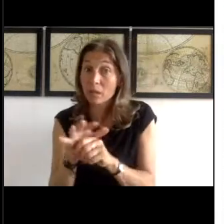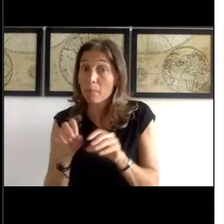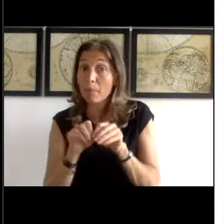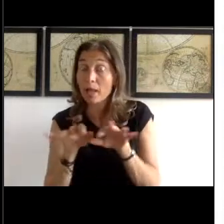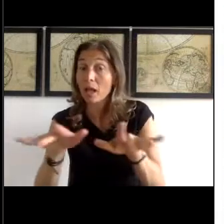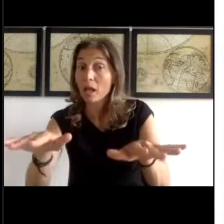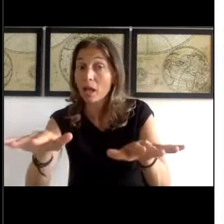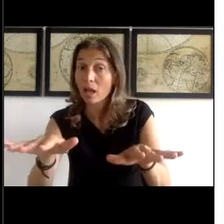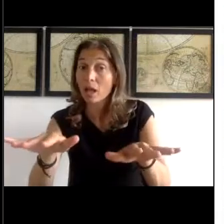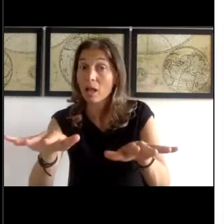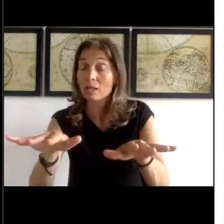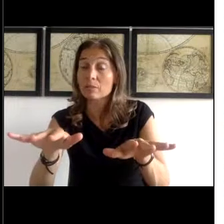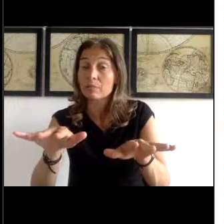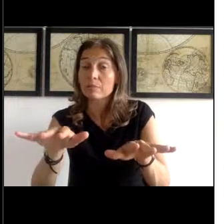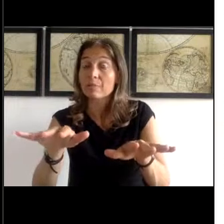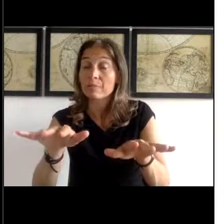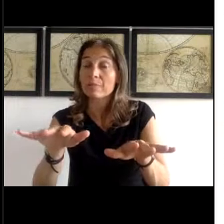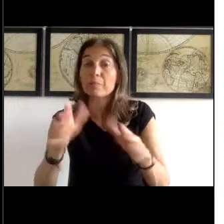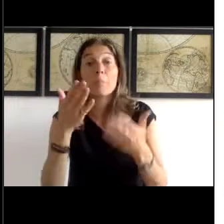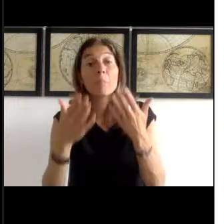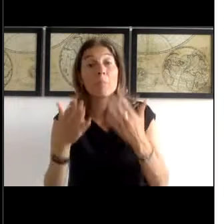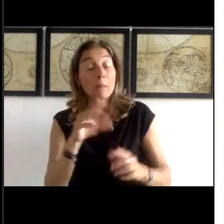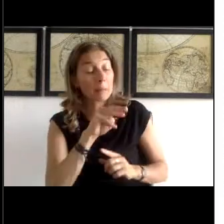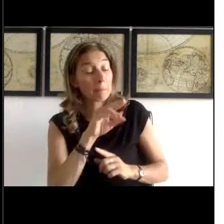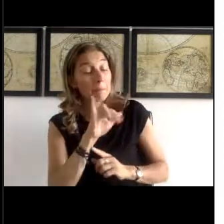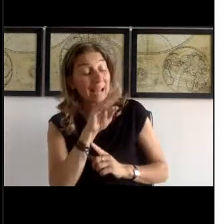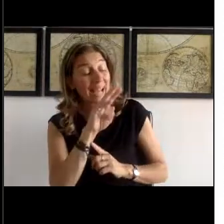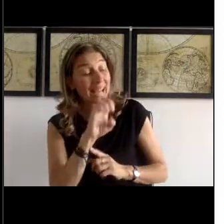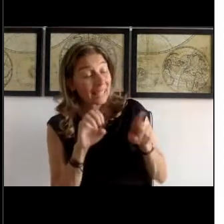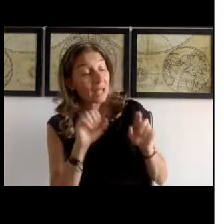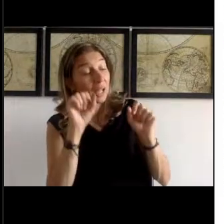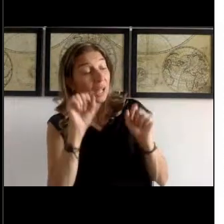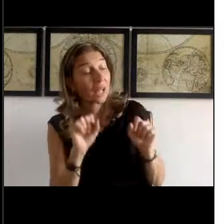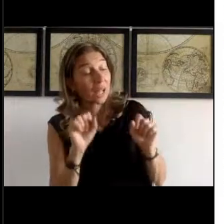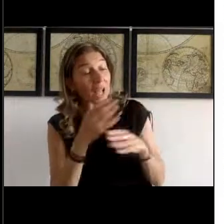You think the national agency should be able